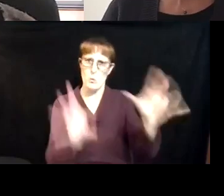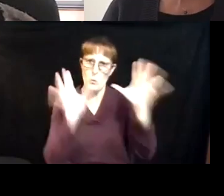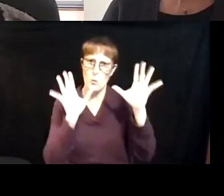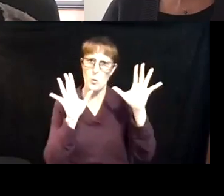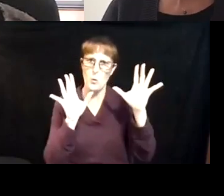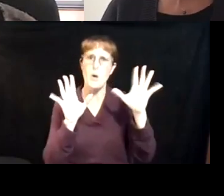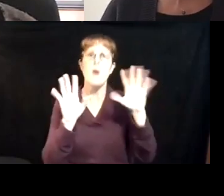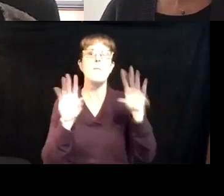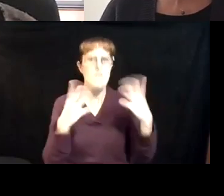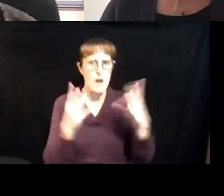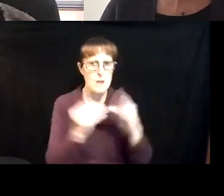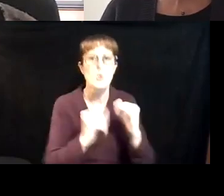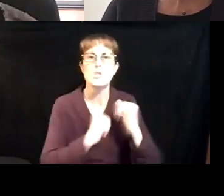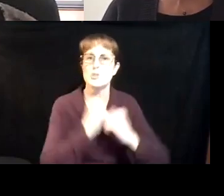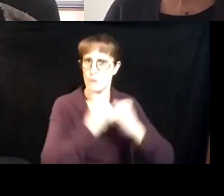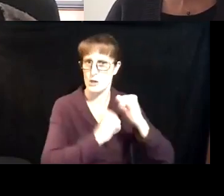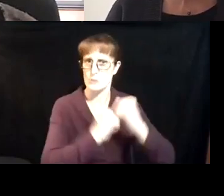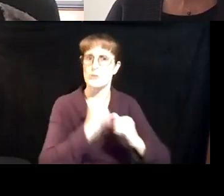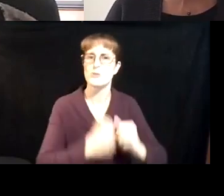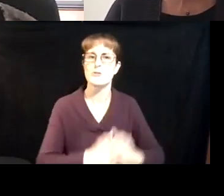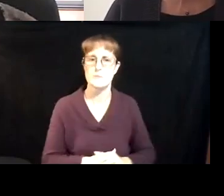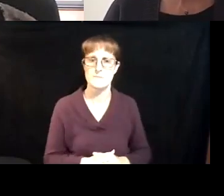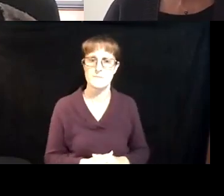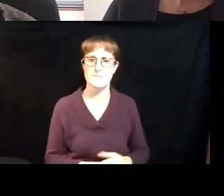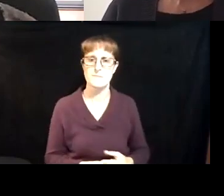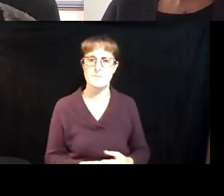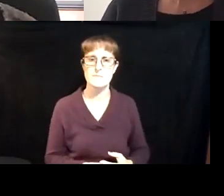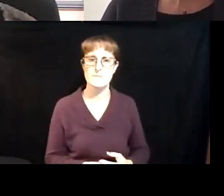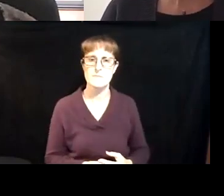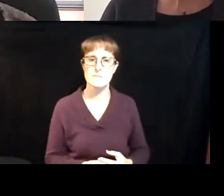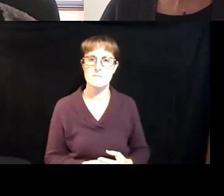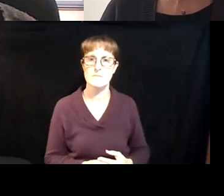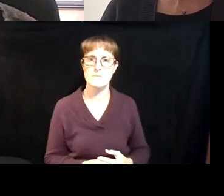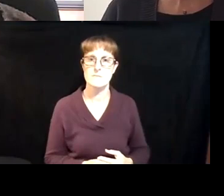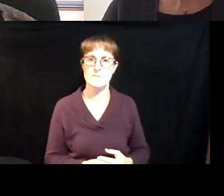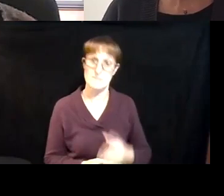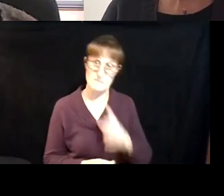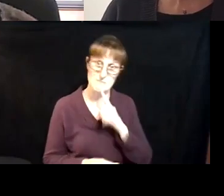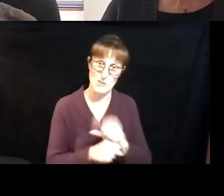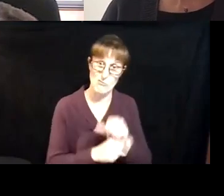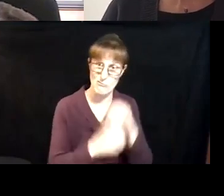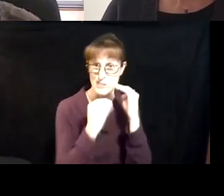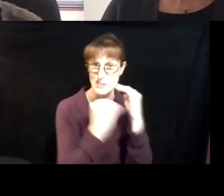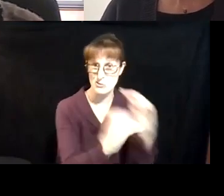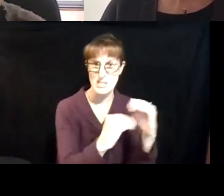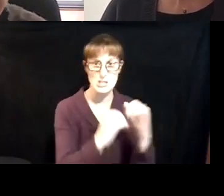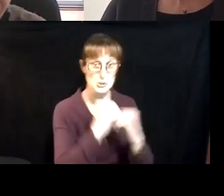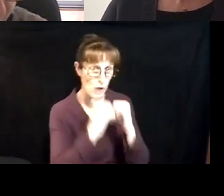We like to call it structure because we don't like to call it restrictiveness, that doesn't sound as good.